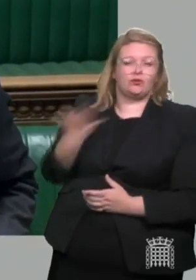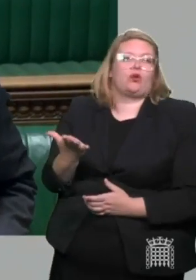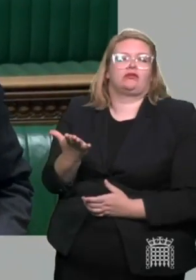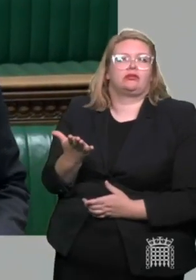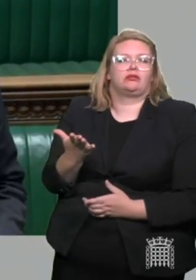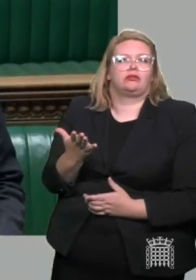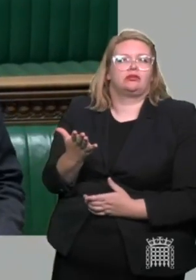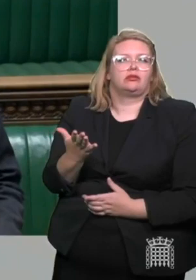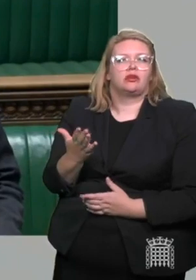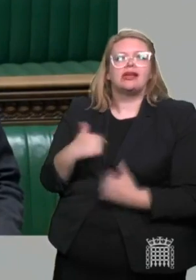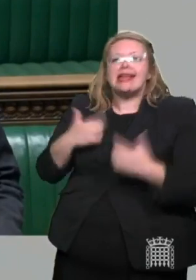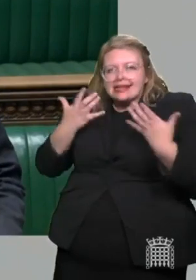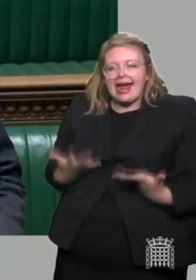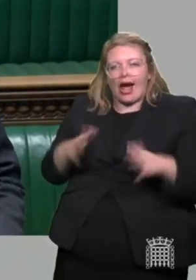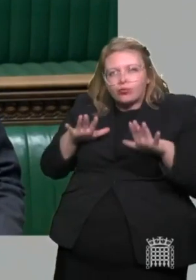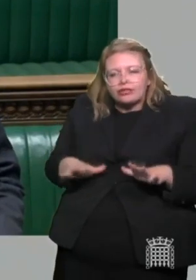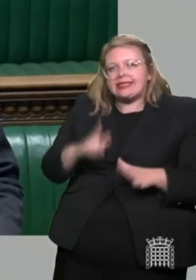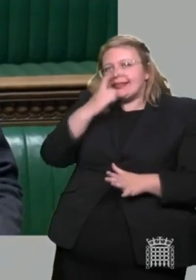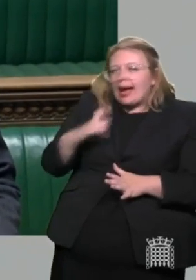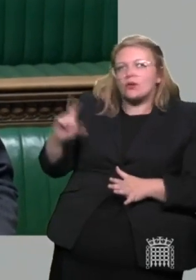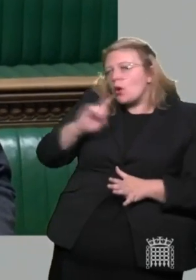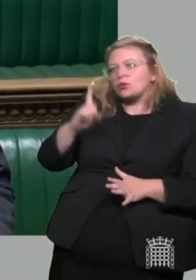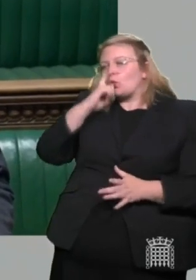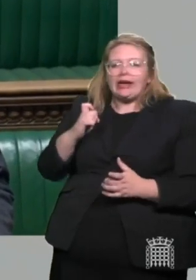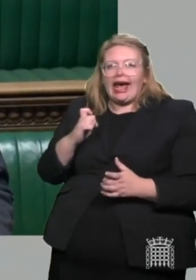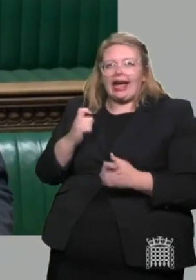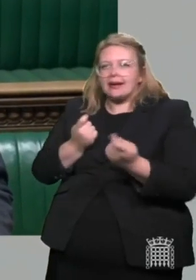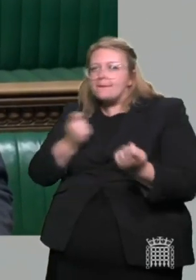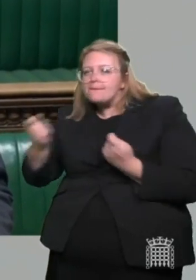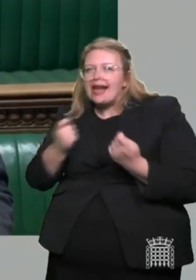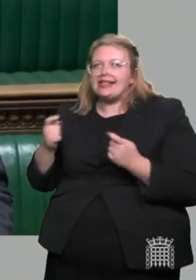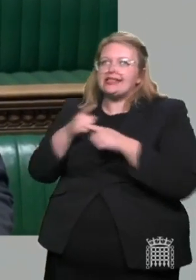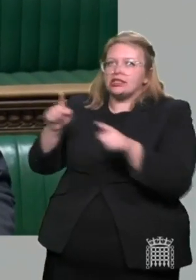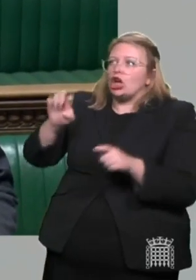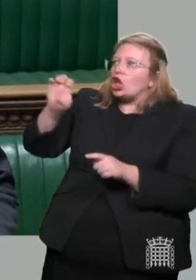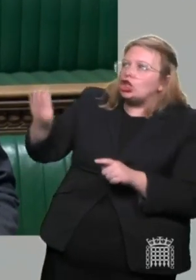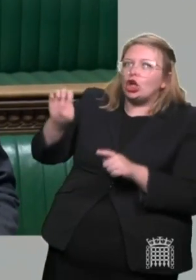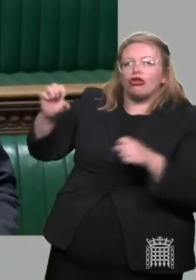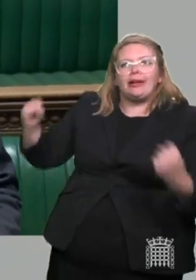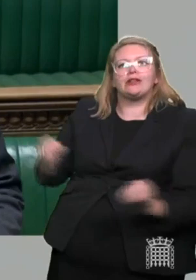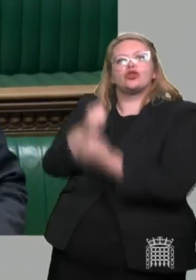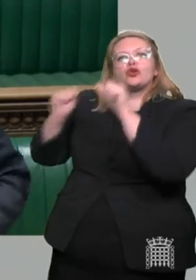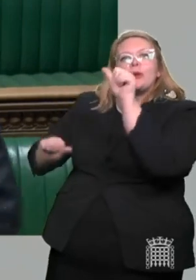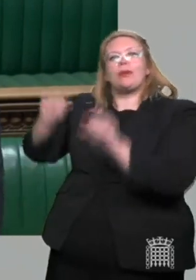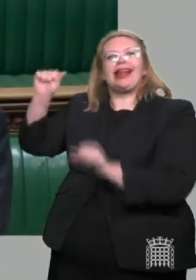enabling us, among other things, to deal with such threats as the European super league. It enables